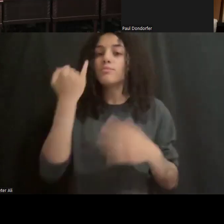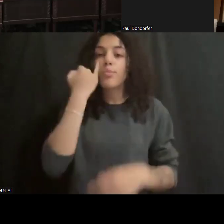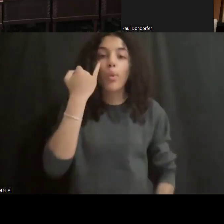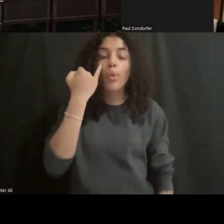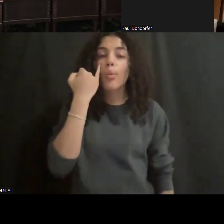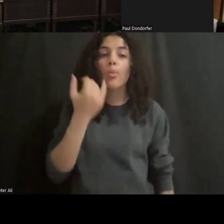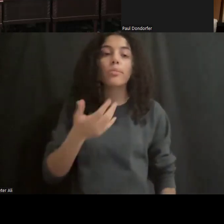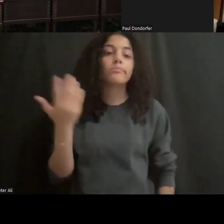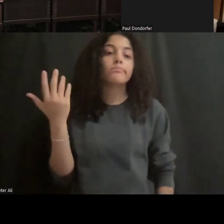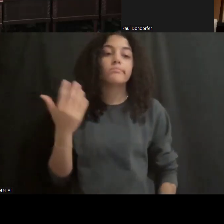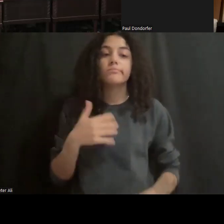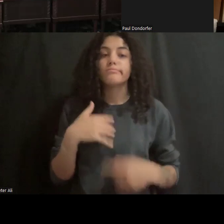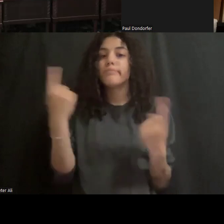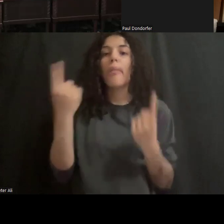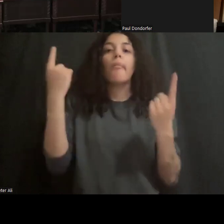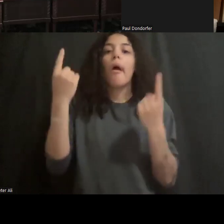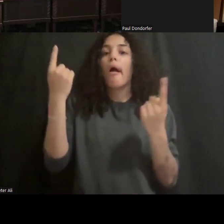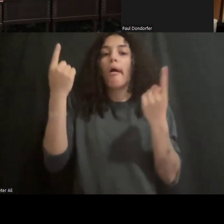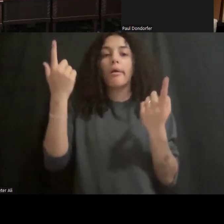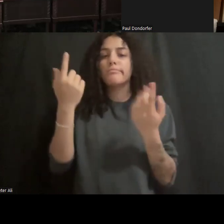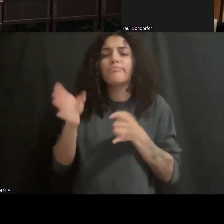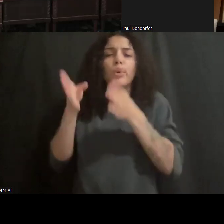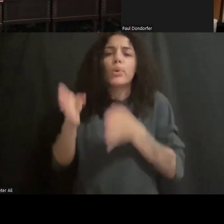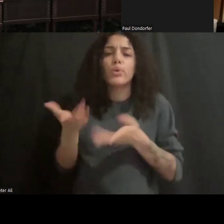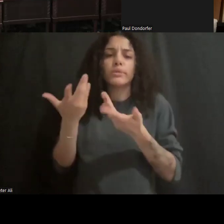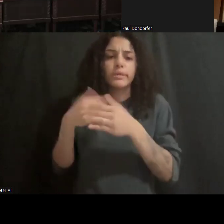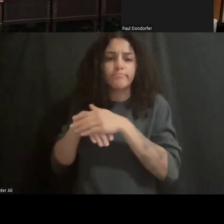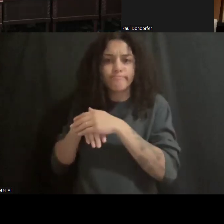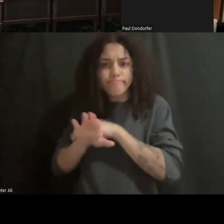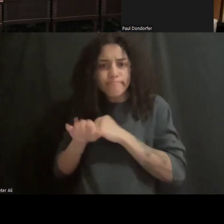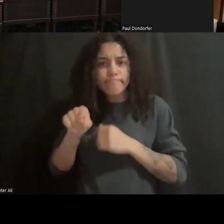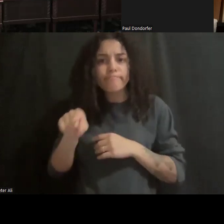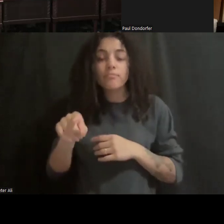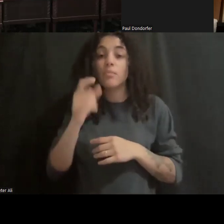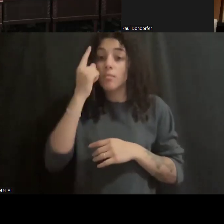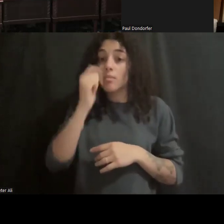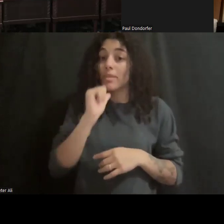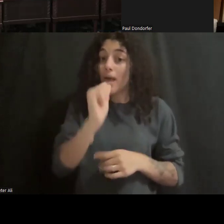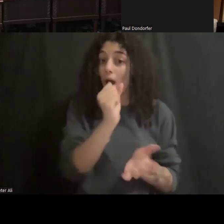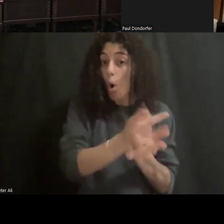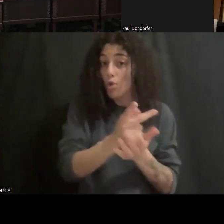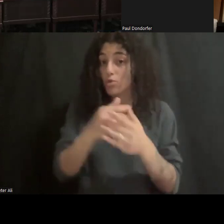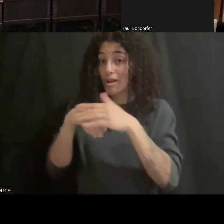uh access this um gain access unauthorized accesses There are any particular penalties